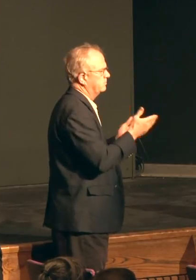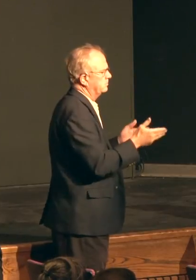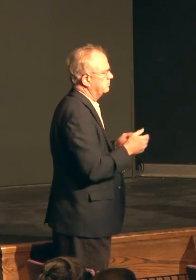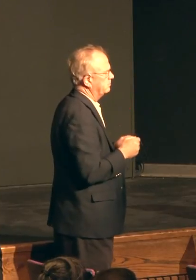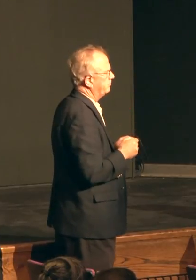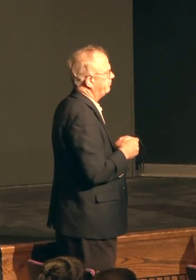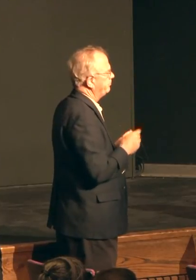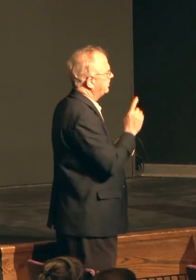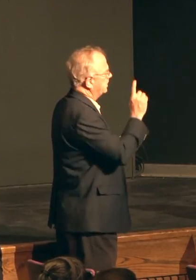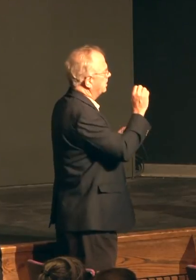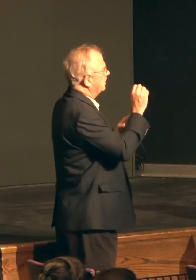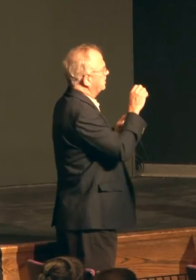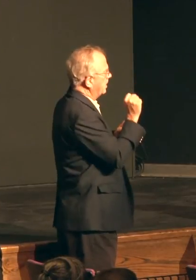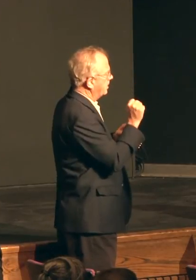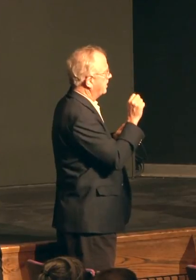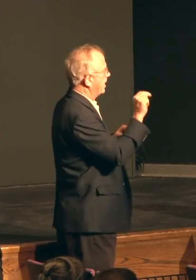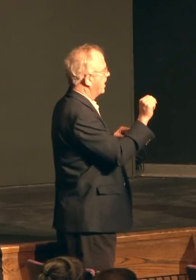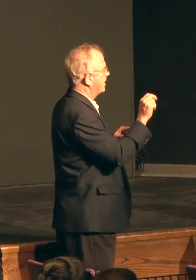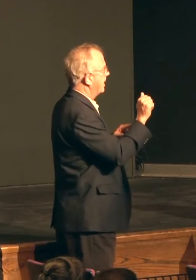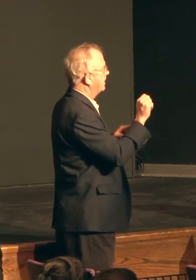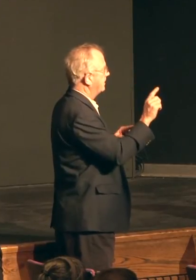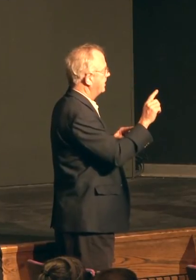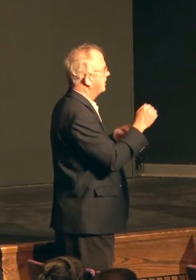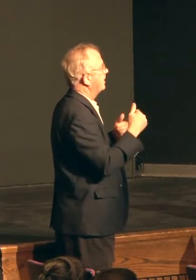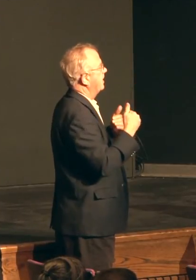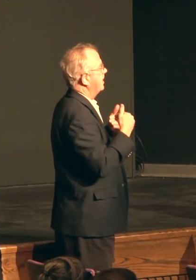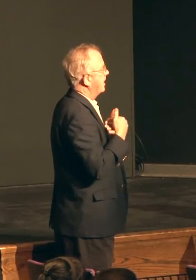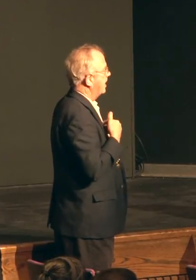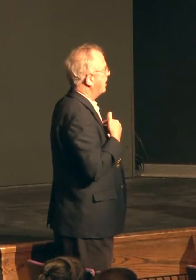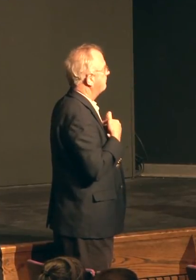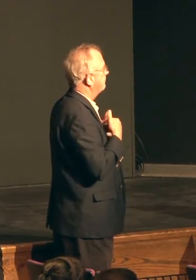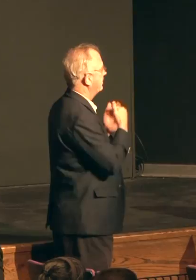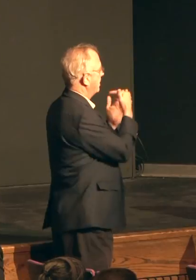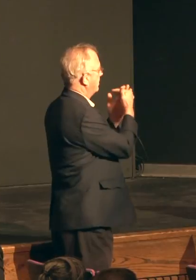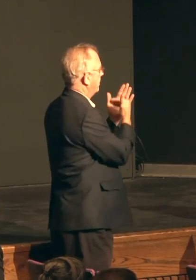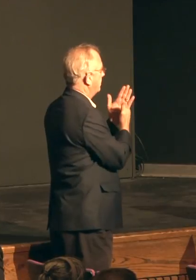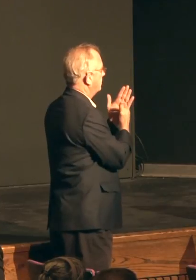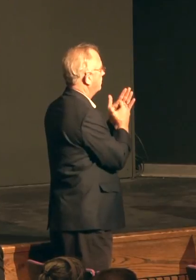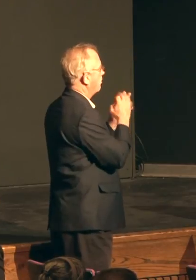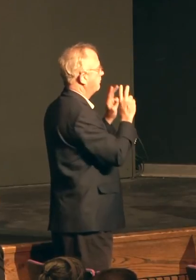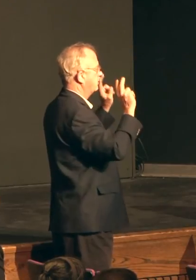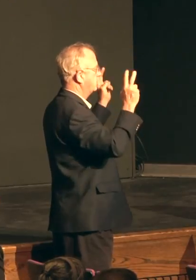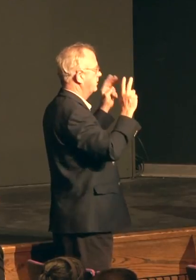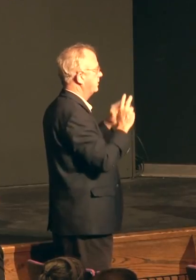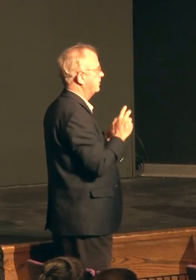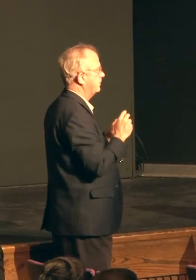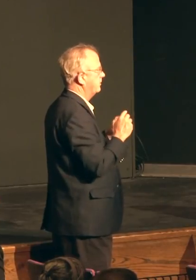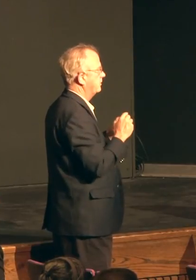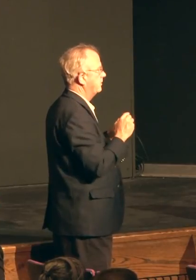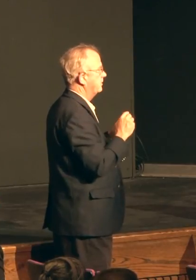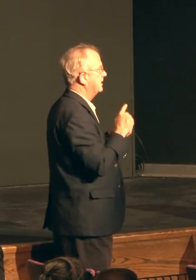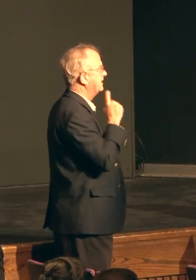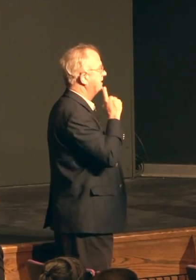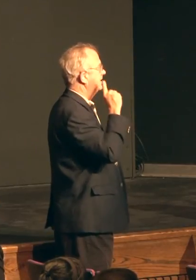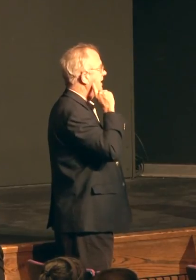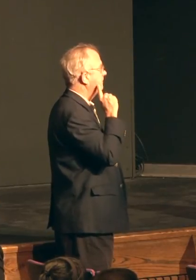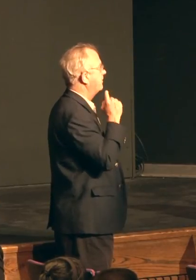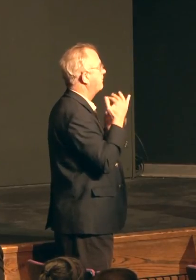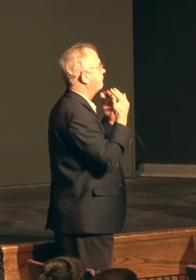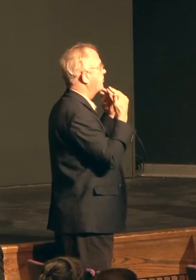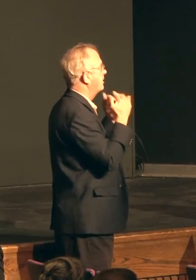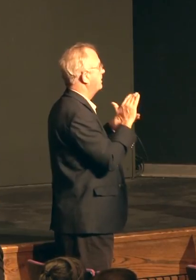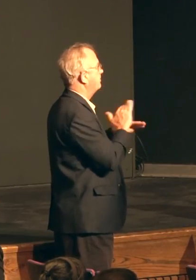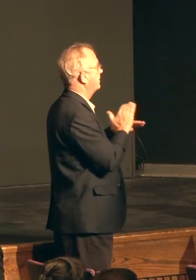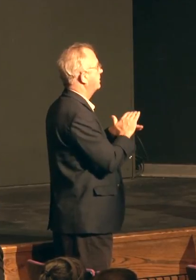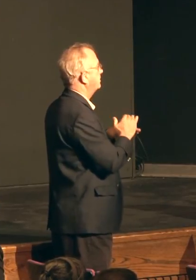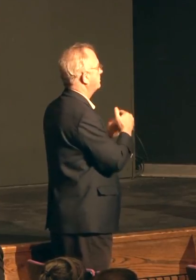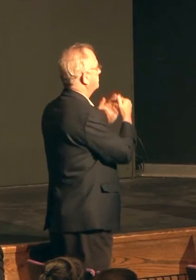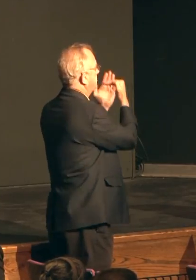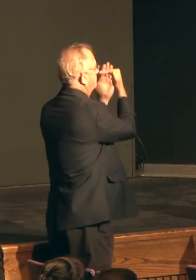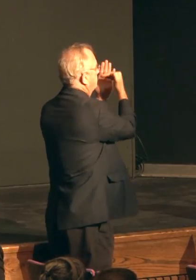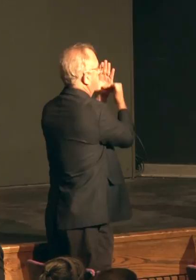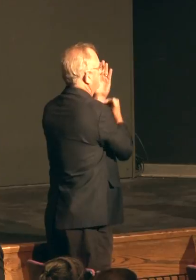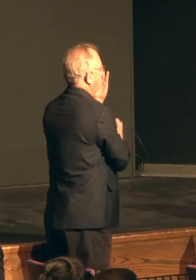wall mart. Does the NAD have a list of Deaf friendly